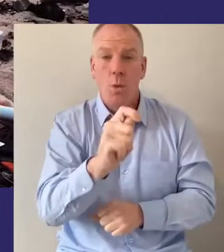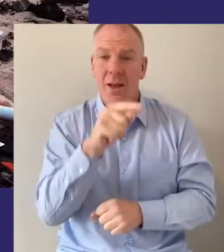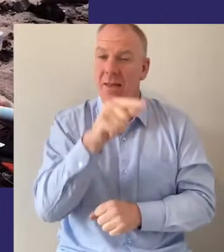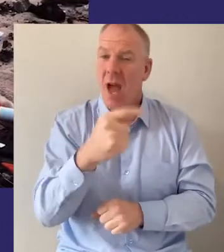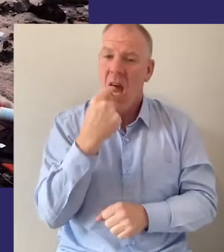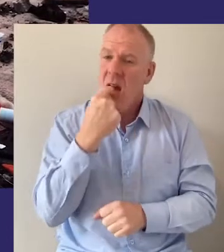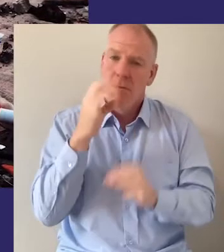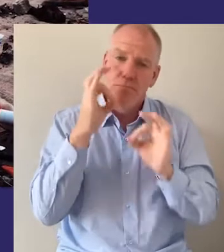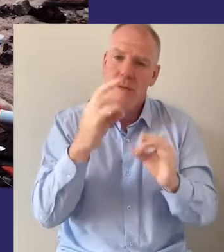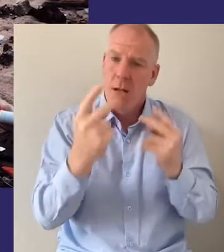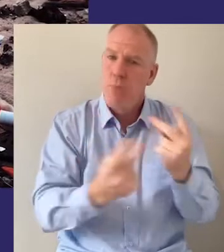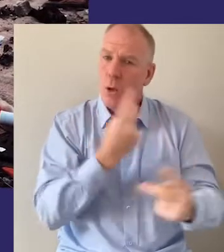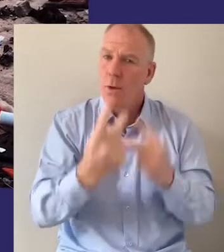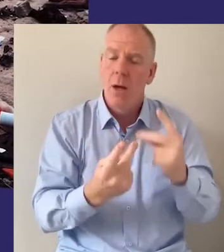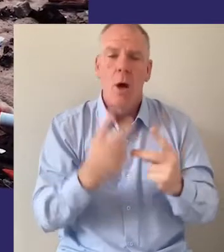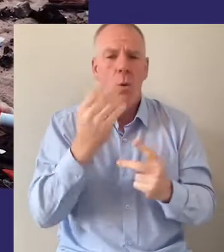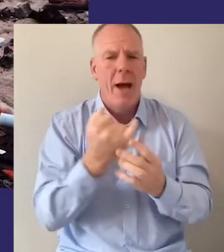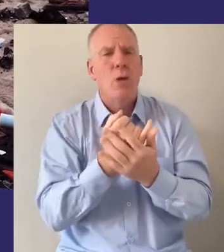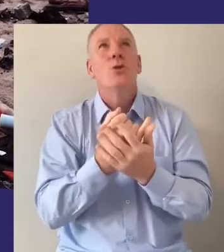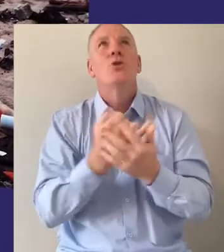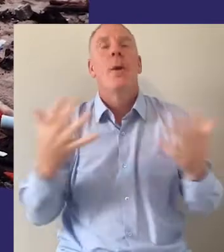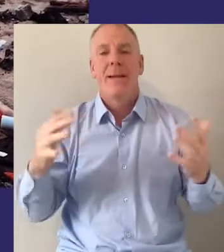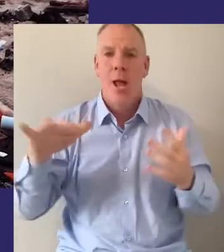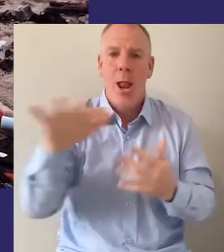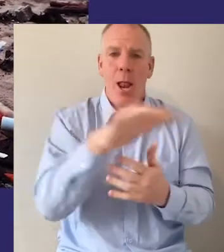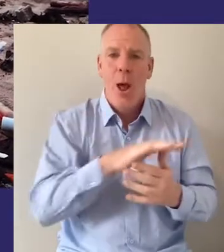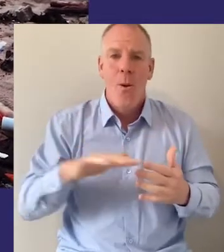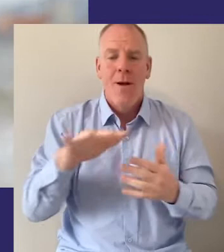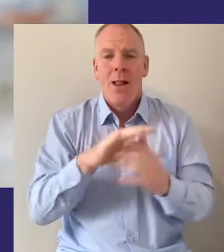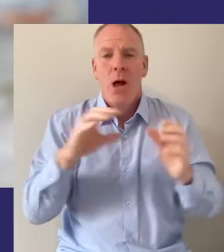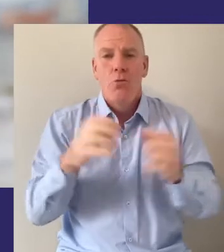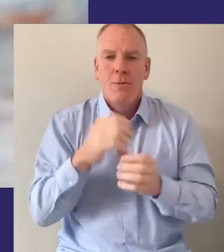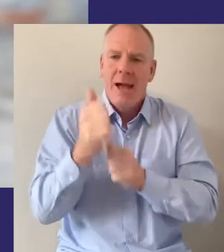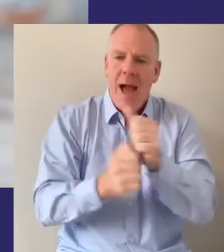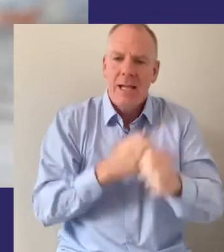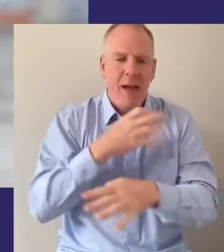useful partner because there's so many local groups active out there day in, day out doing